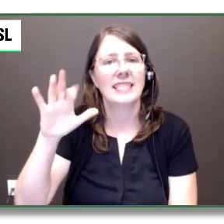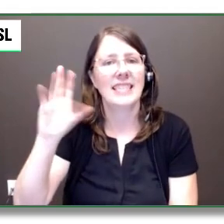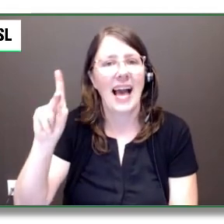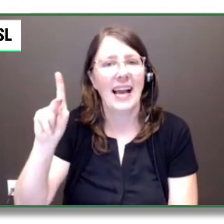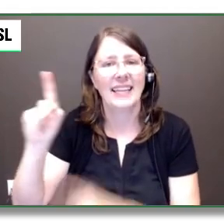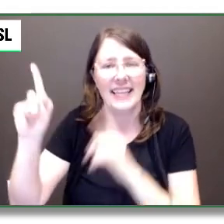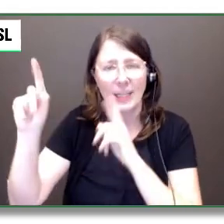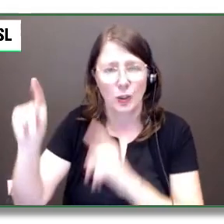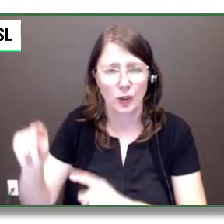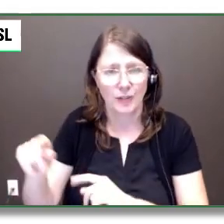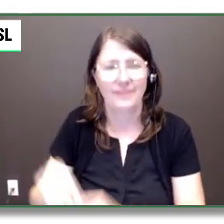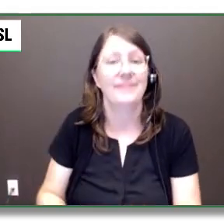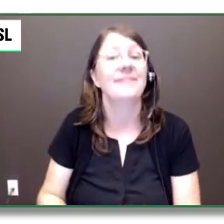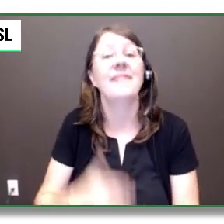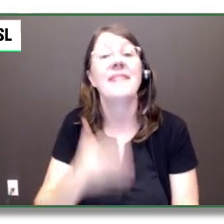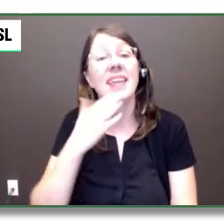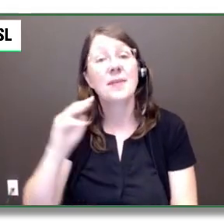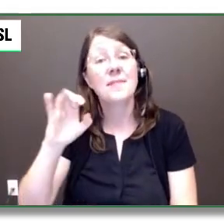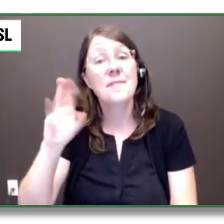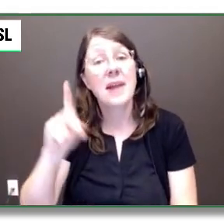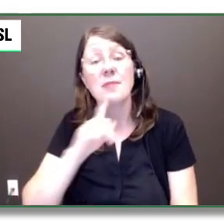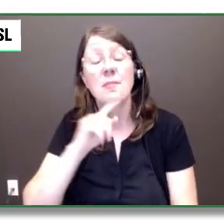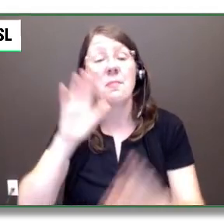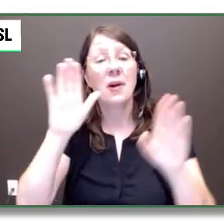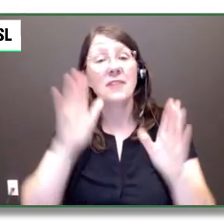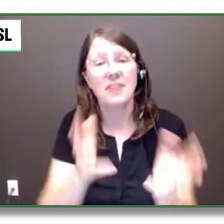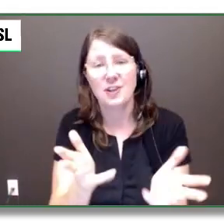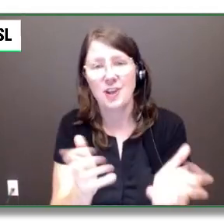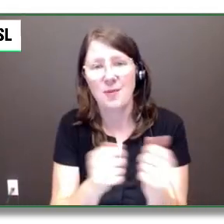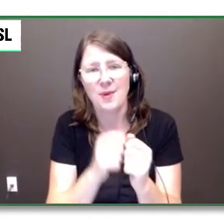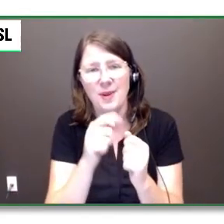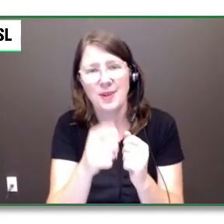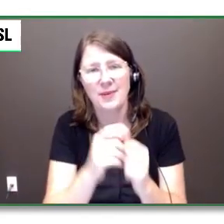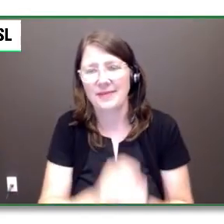absolute pleasure getting to chat to you today. Thank you.